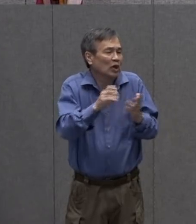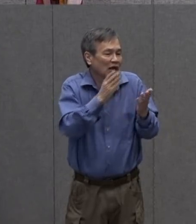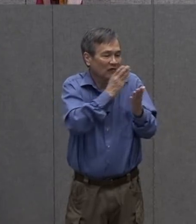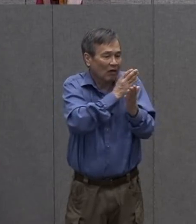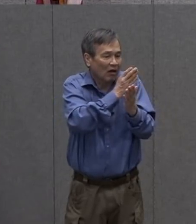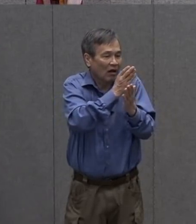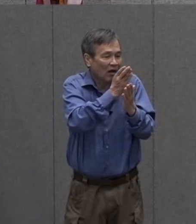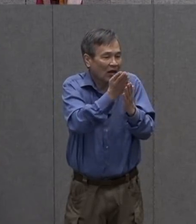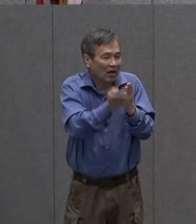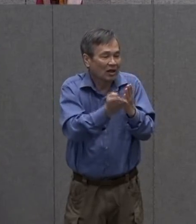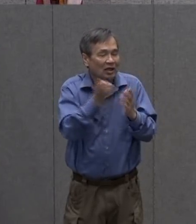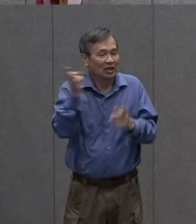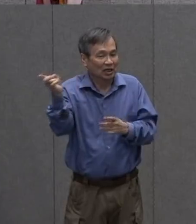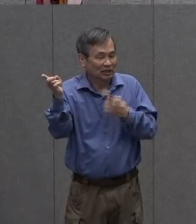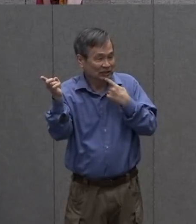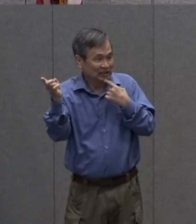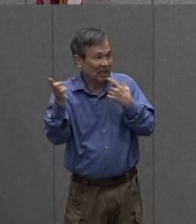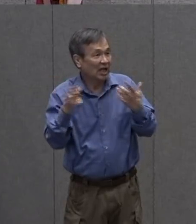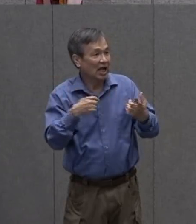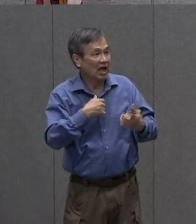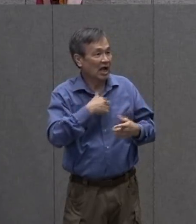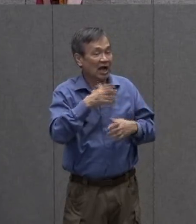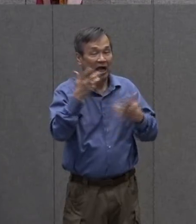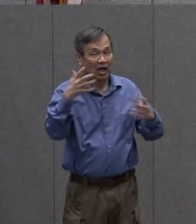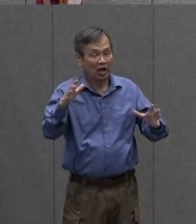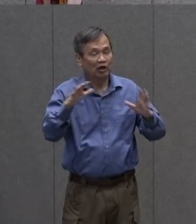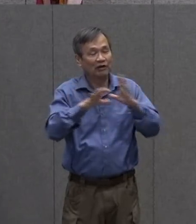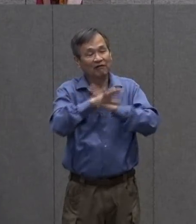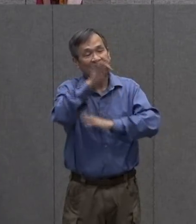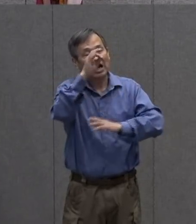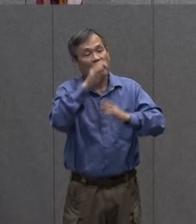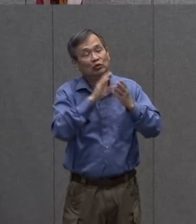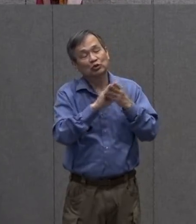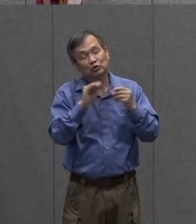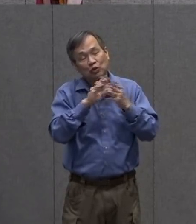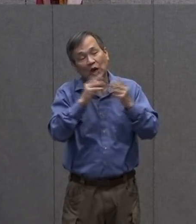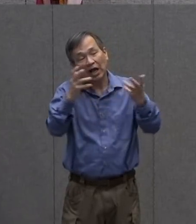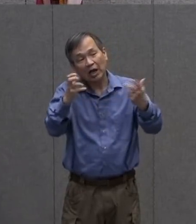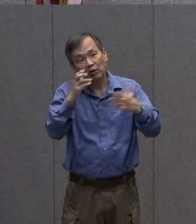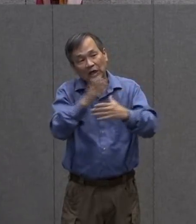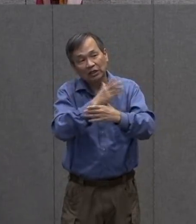like Ms. Lori said. I've already marked some pages that I wanted to share.